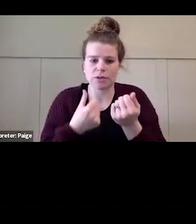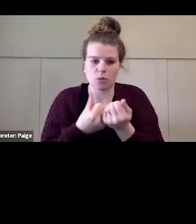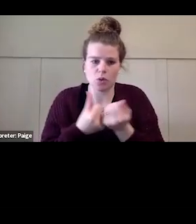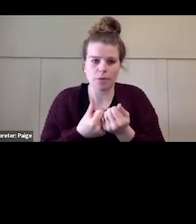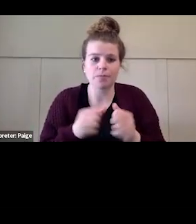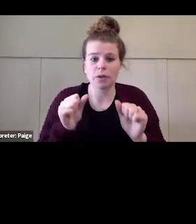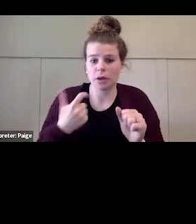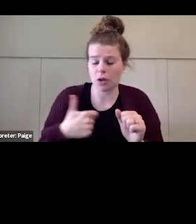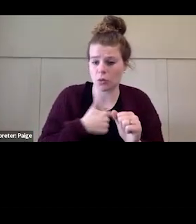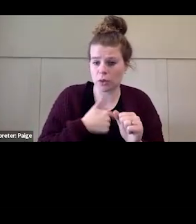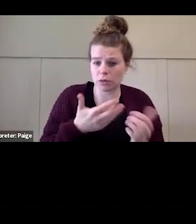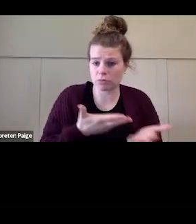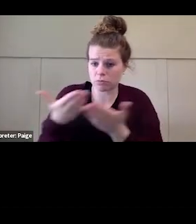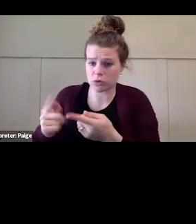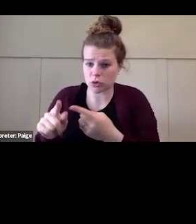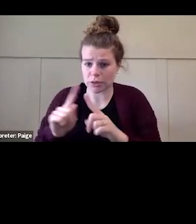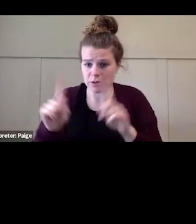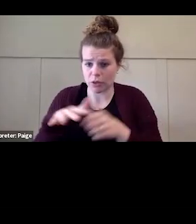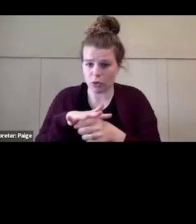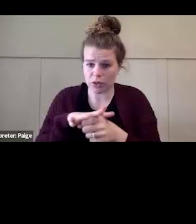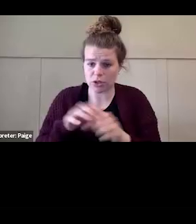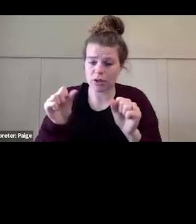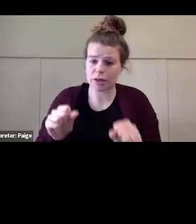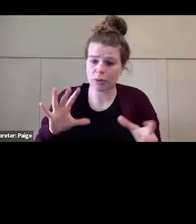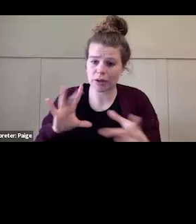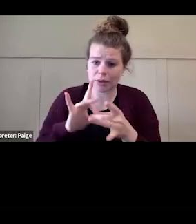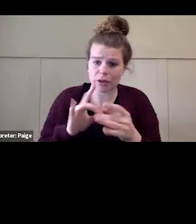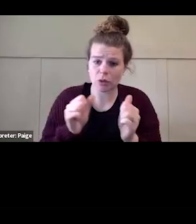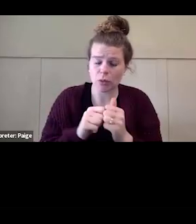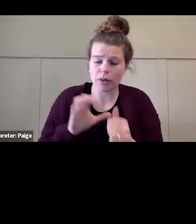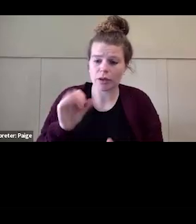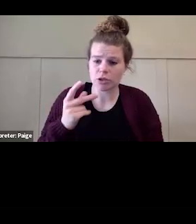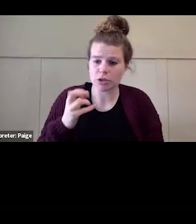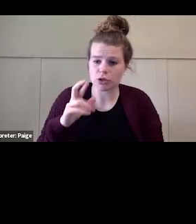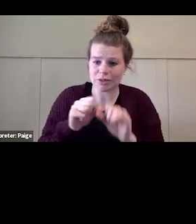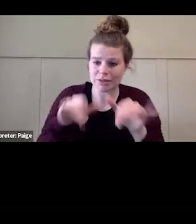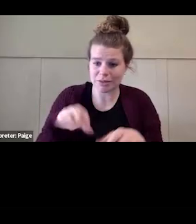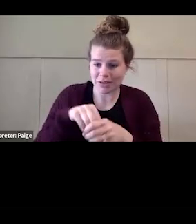Can we transport them to another location? Can we reconnect them with the shelter system within the city of Durham?